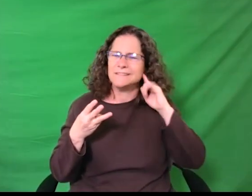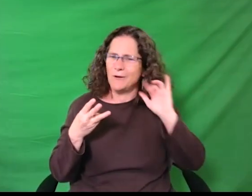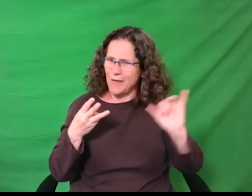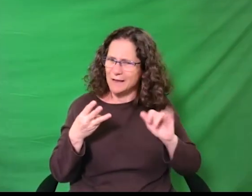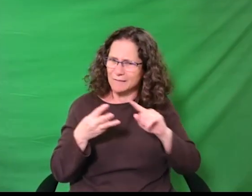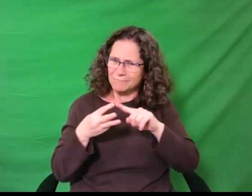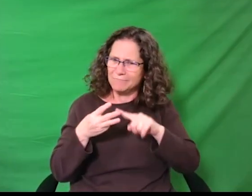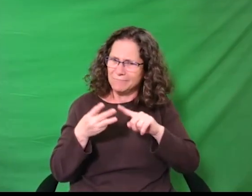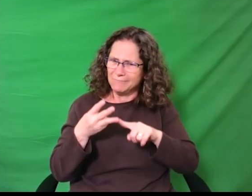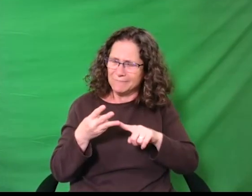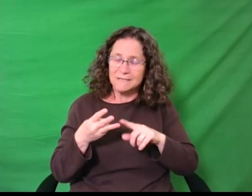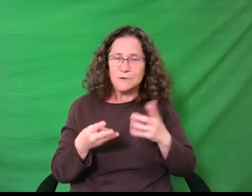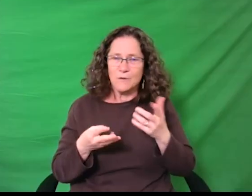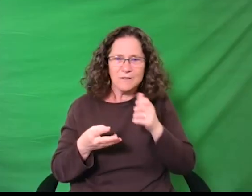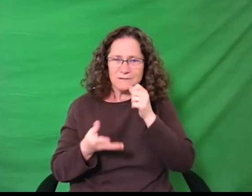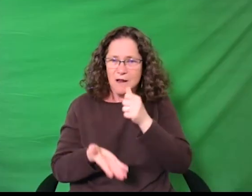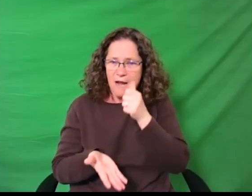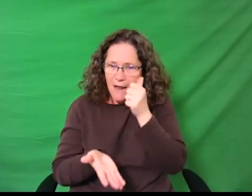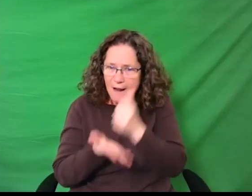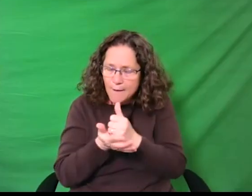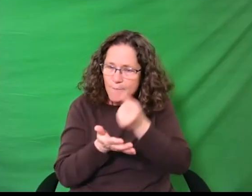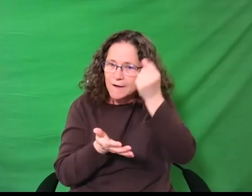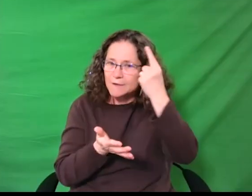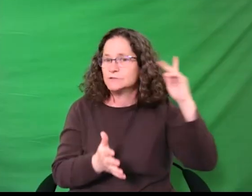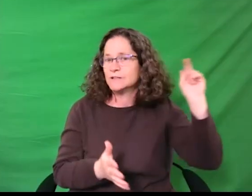the word's phonemic structure. But when we cue, we can show that.